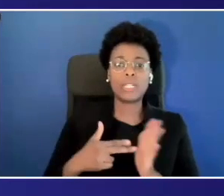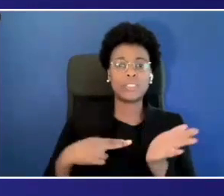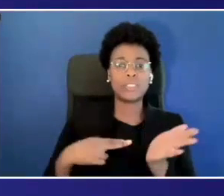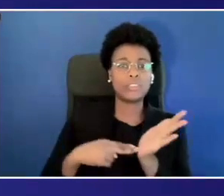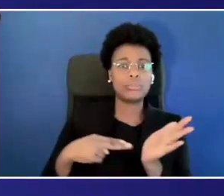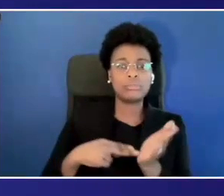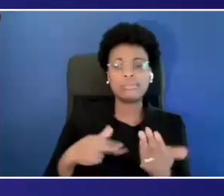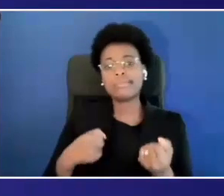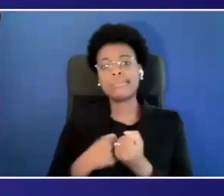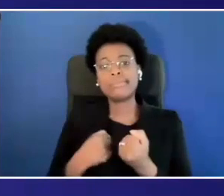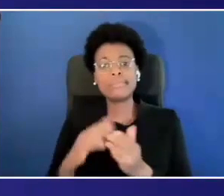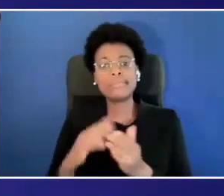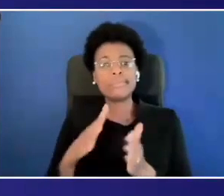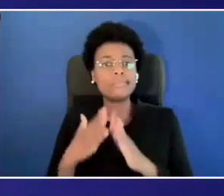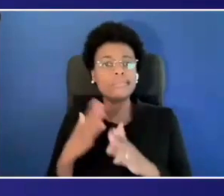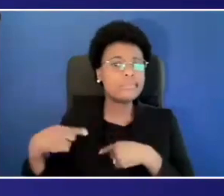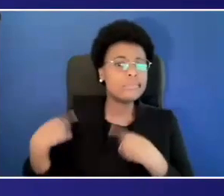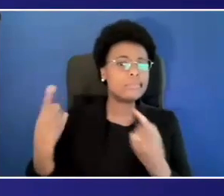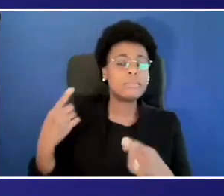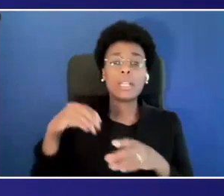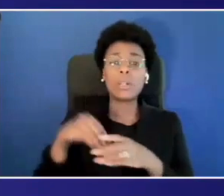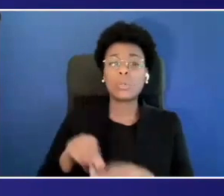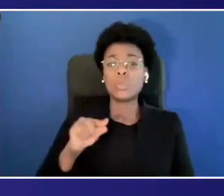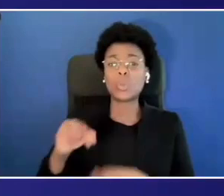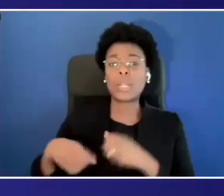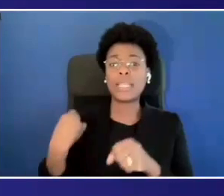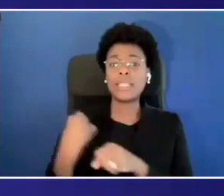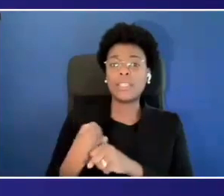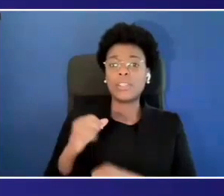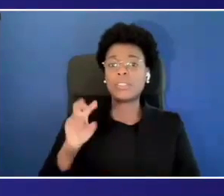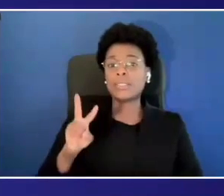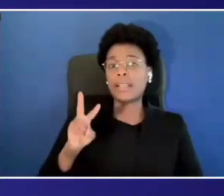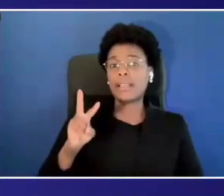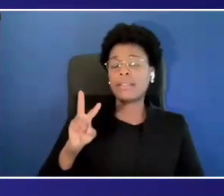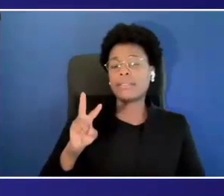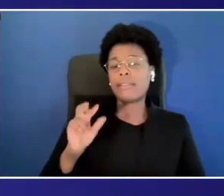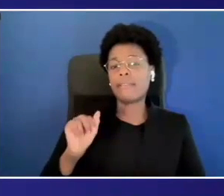Including more than 2 decades at Vanderbilt Medical Center in Vanderbilt Children's Hospital.